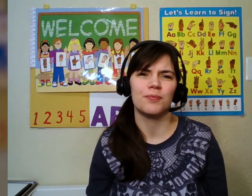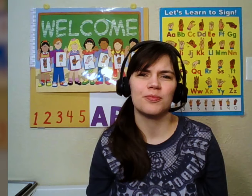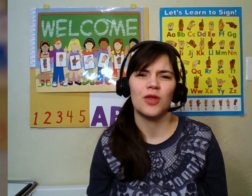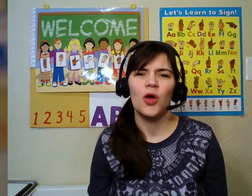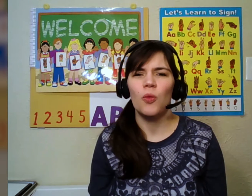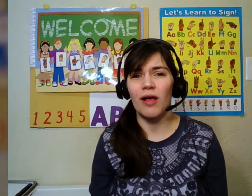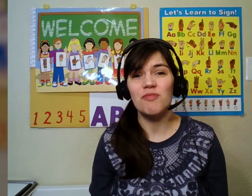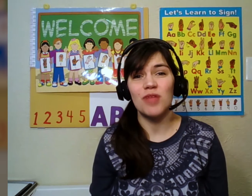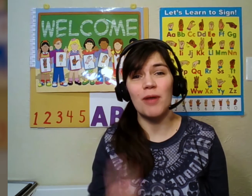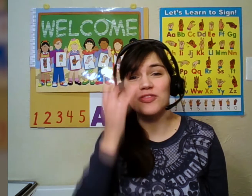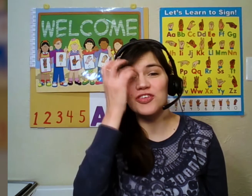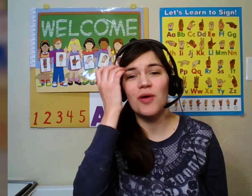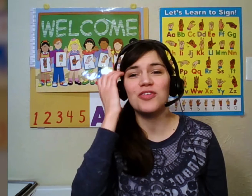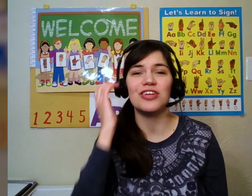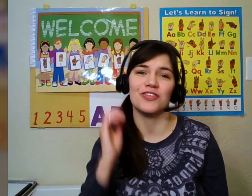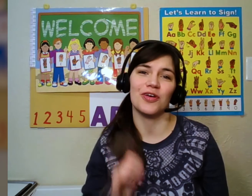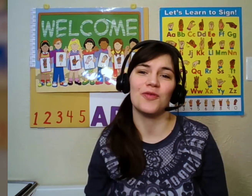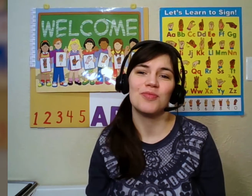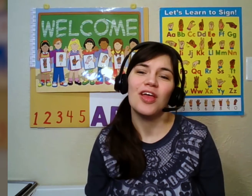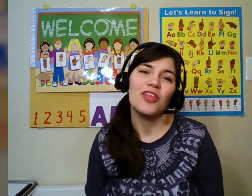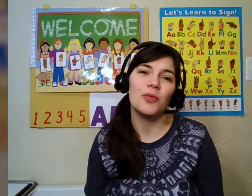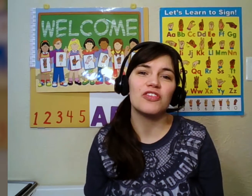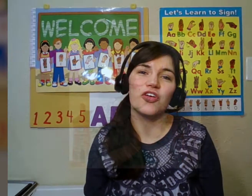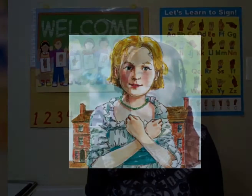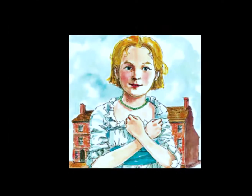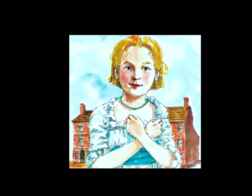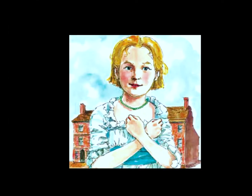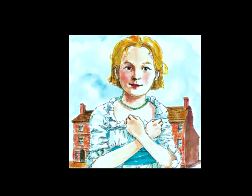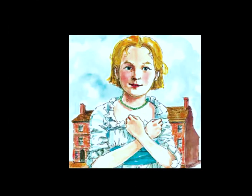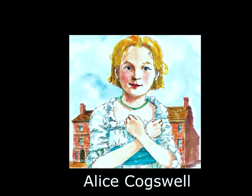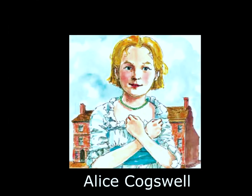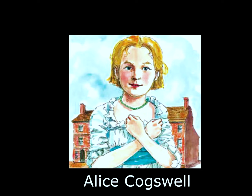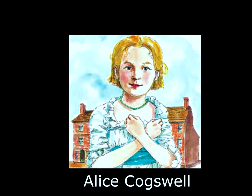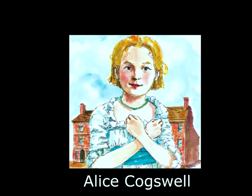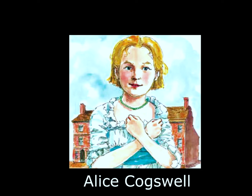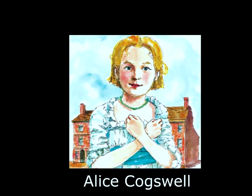from? Well about 200 years ago there was a girl in Connecticut named Alice